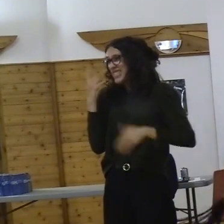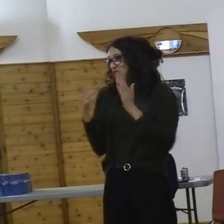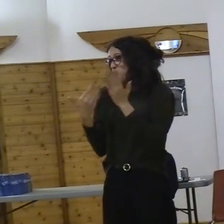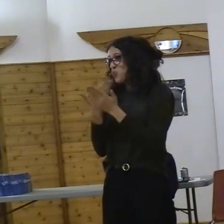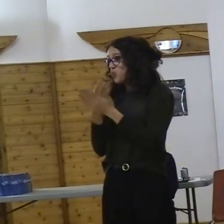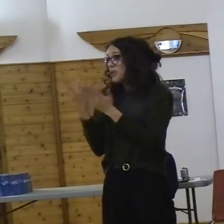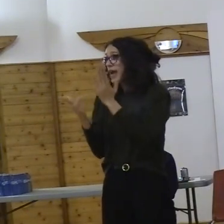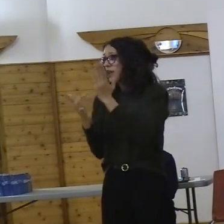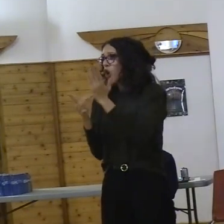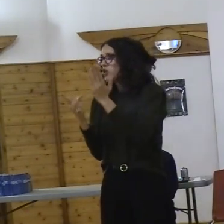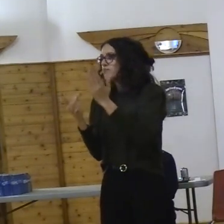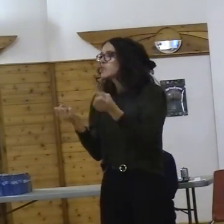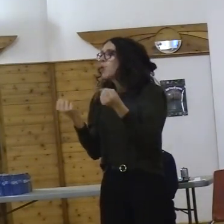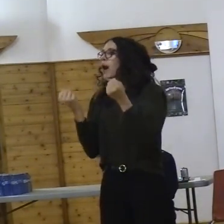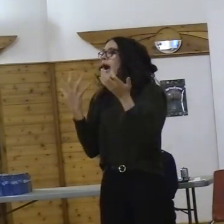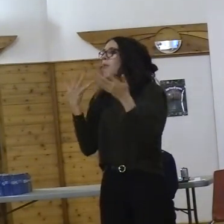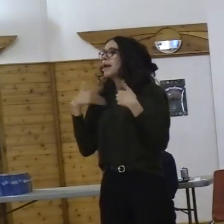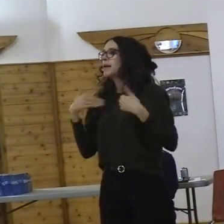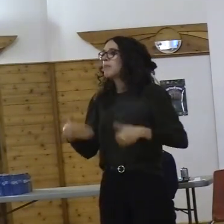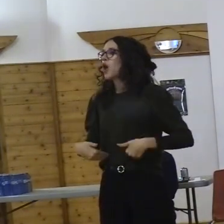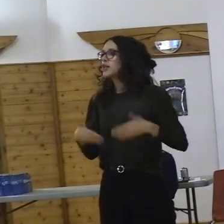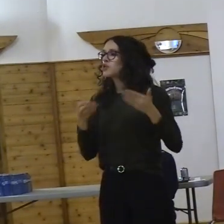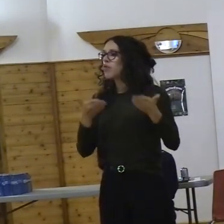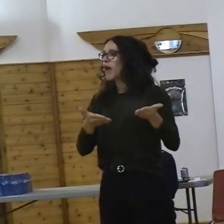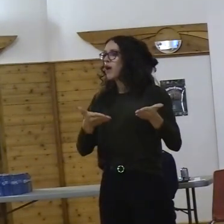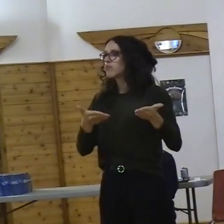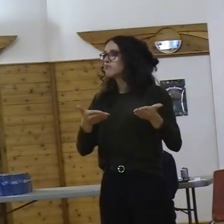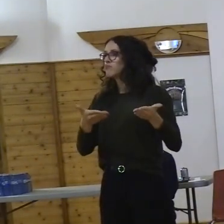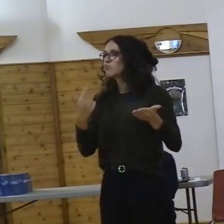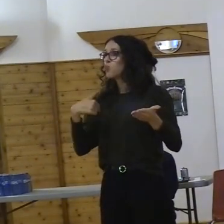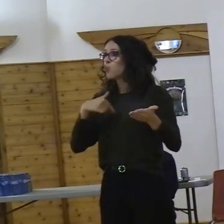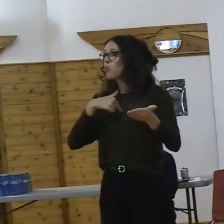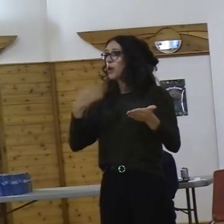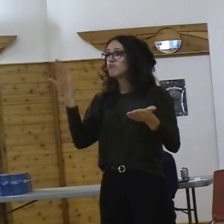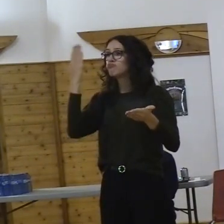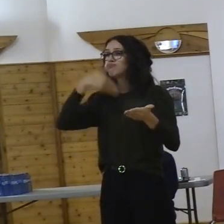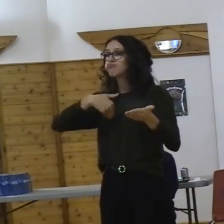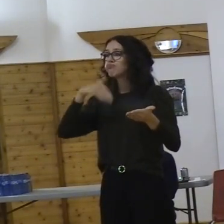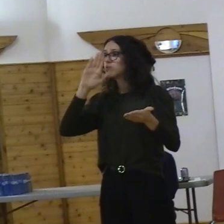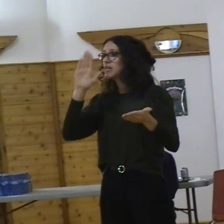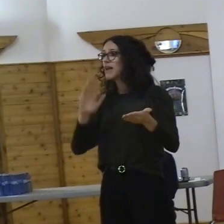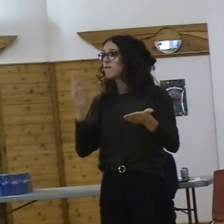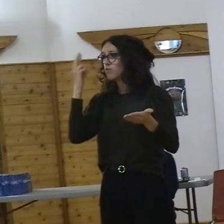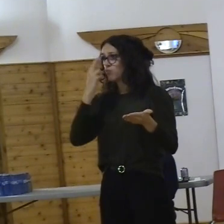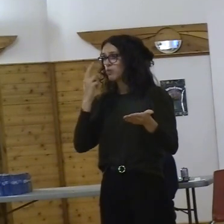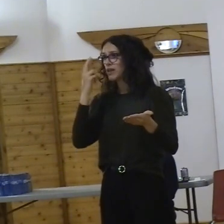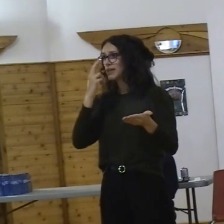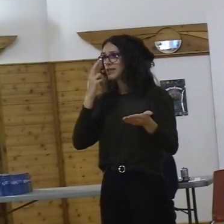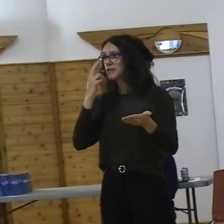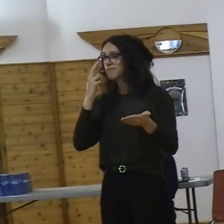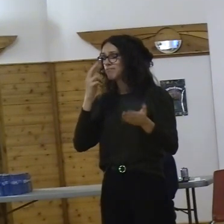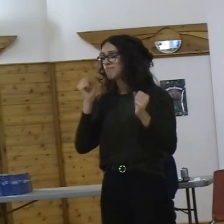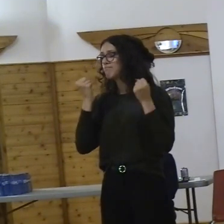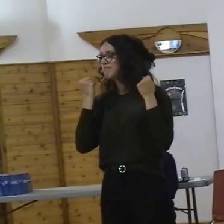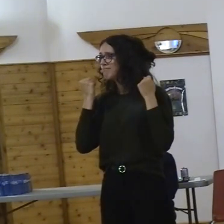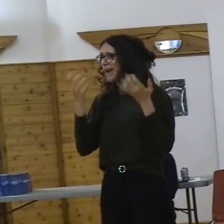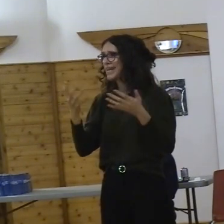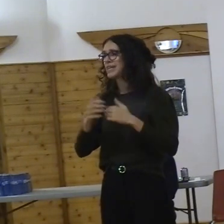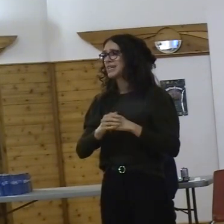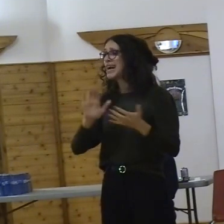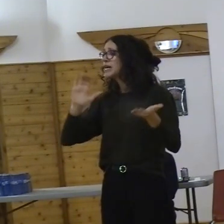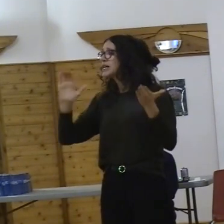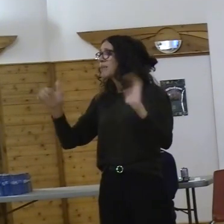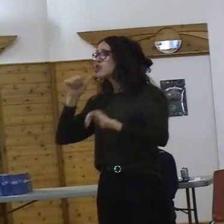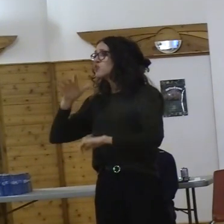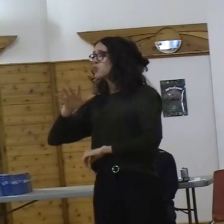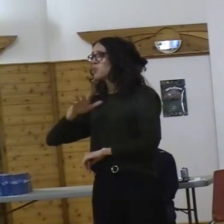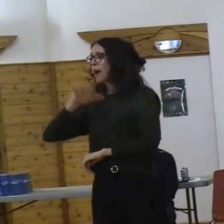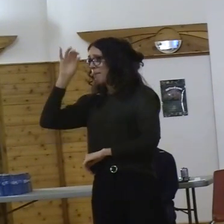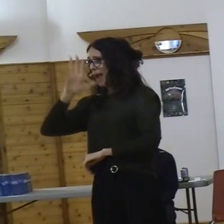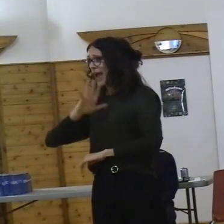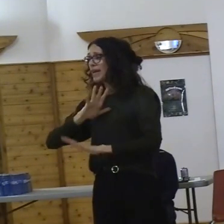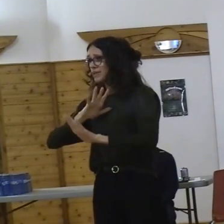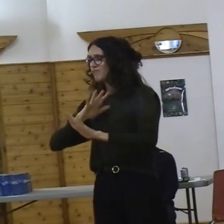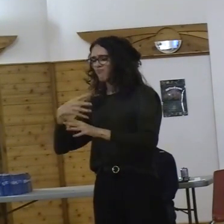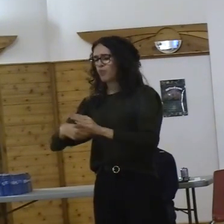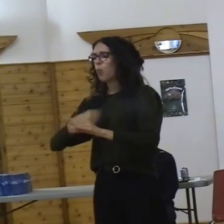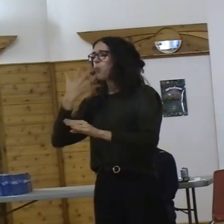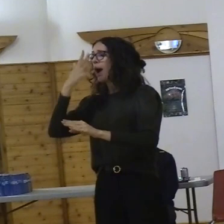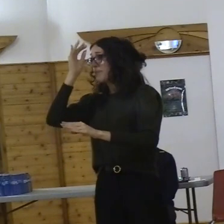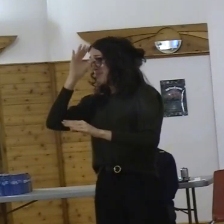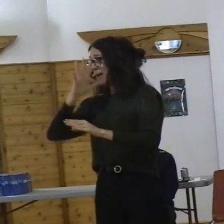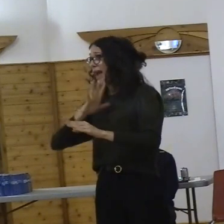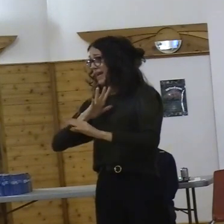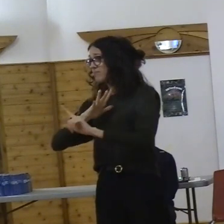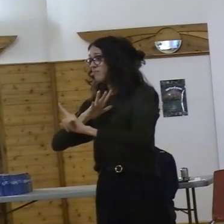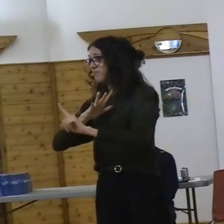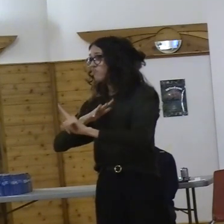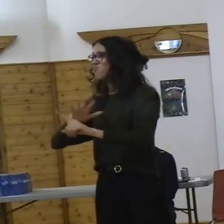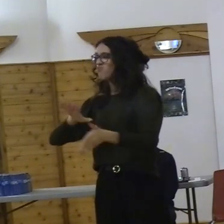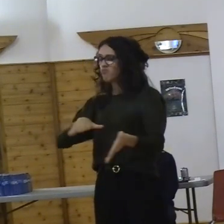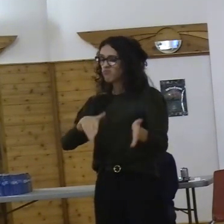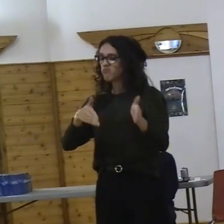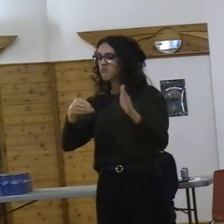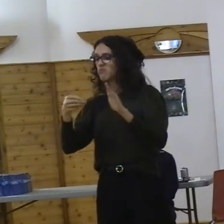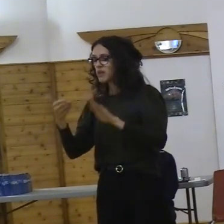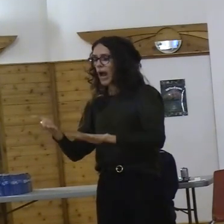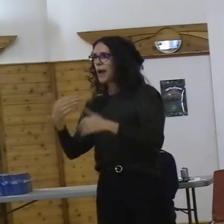The situation with Tanya Nipunak is in stark comparison to a white man. They searched for a Toronto landfill for eight and one streets with no hesitation.